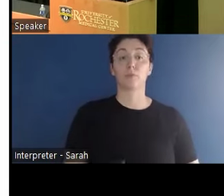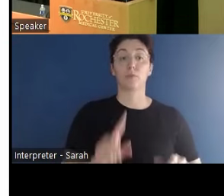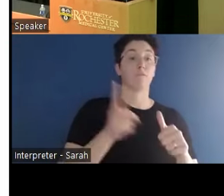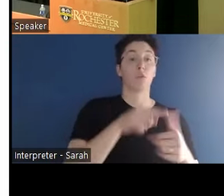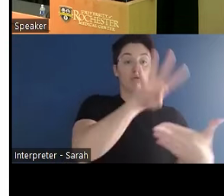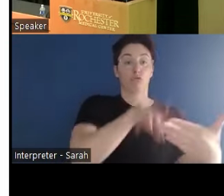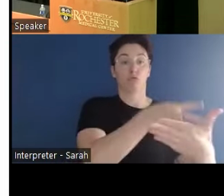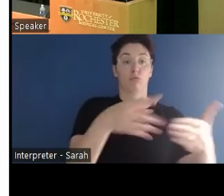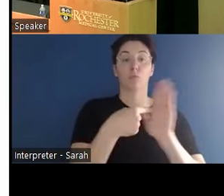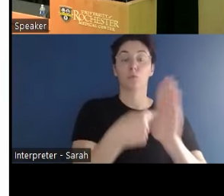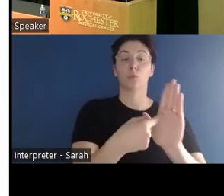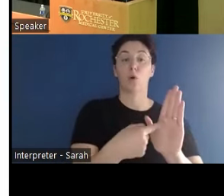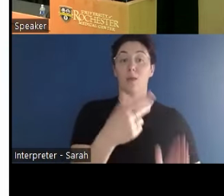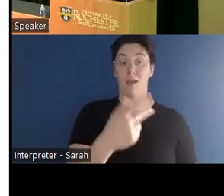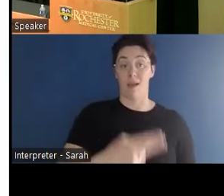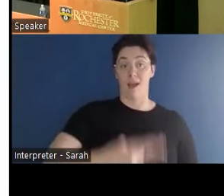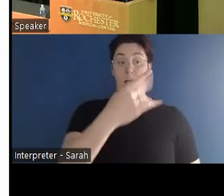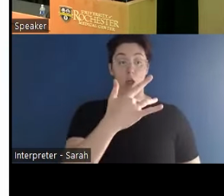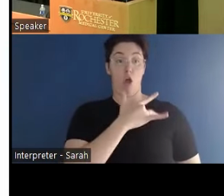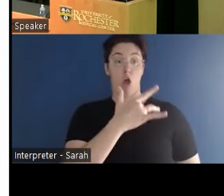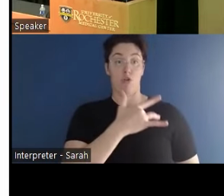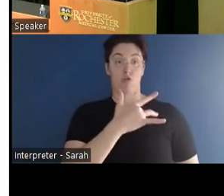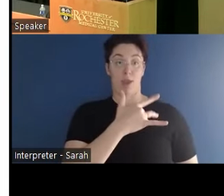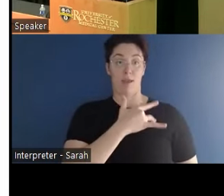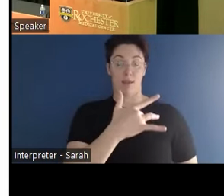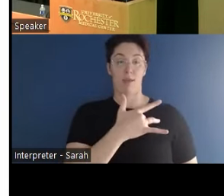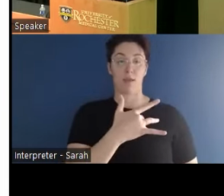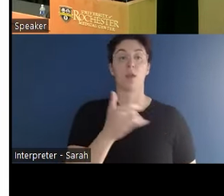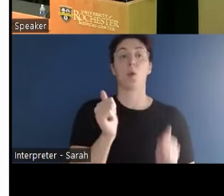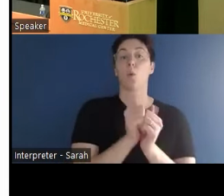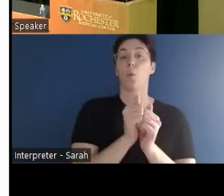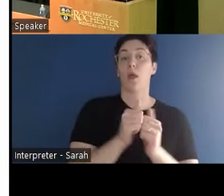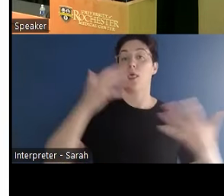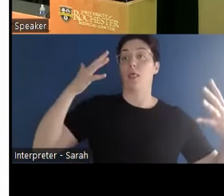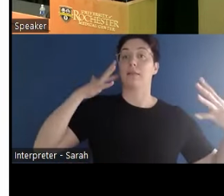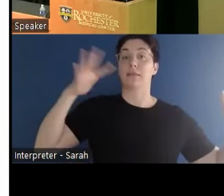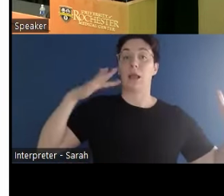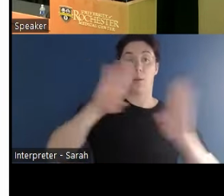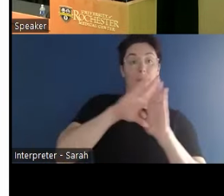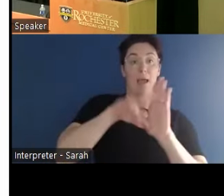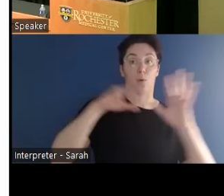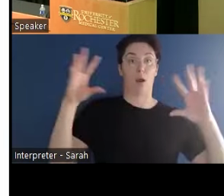the higher heart rate during nbac with social background noise was significantly associated